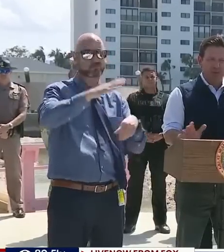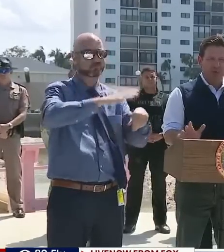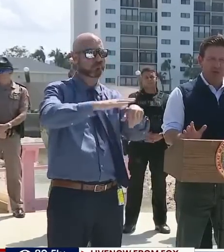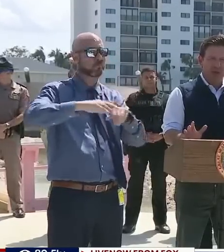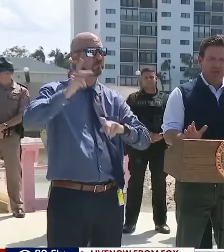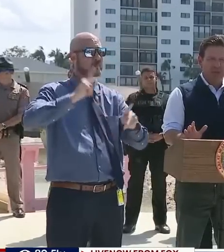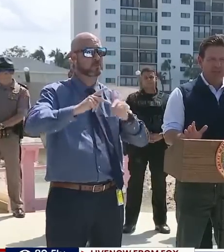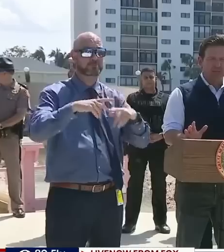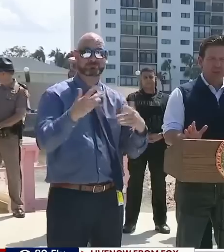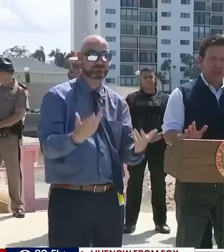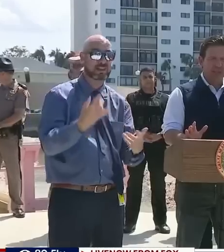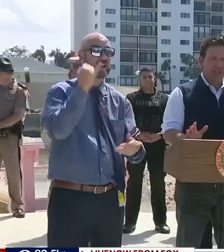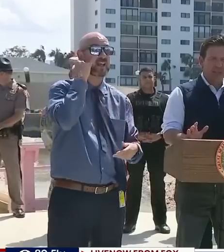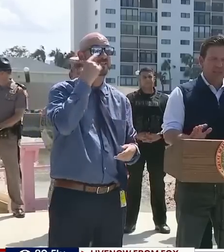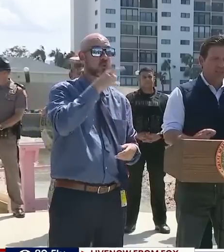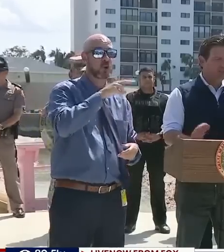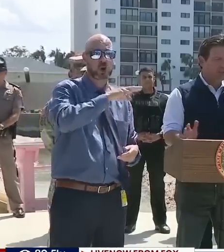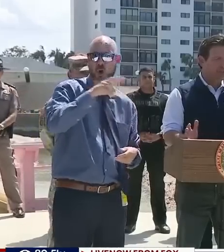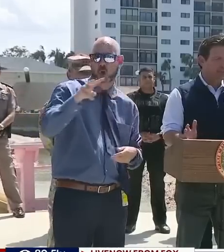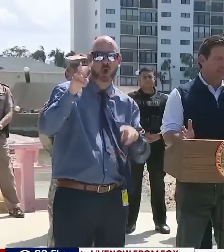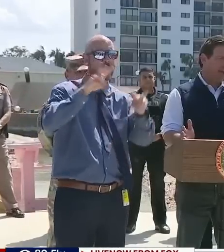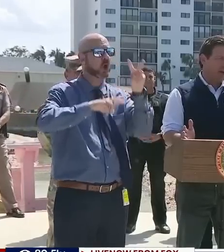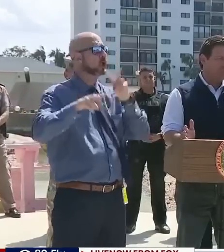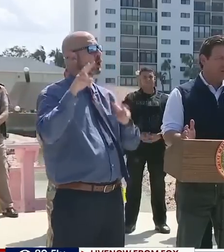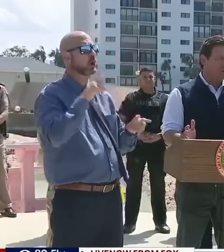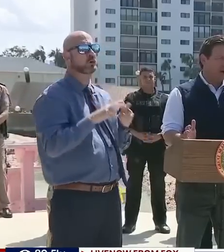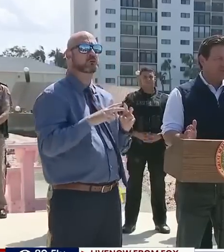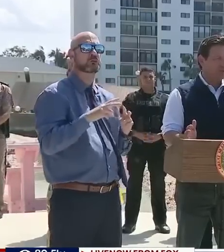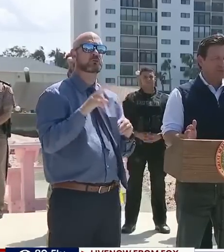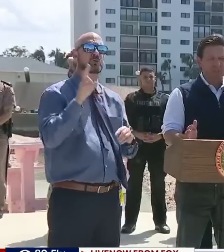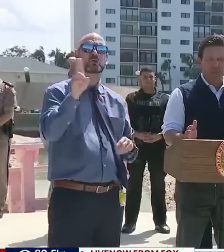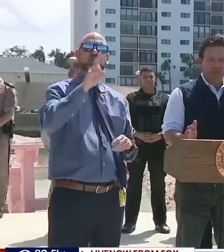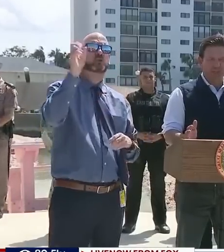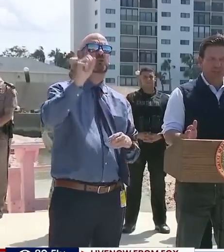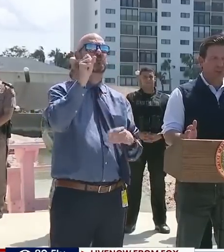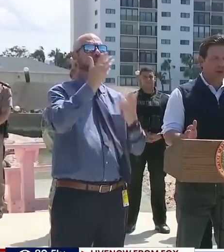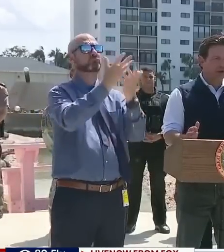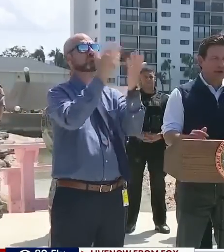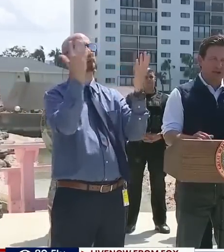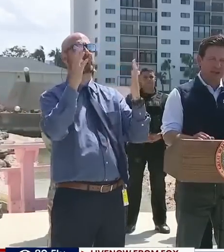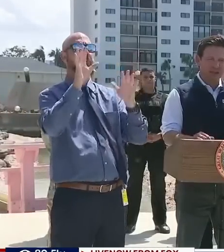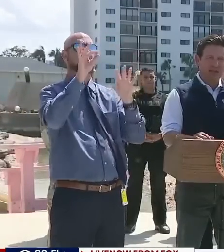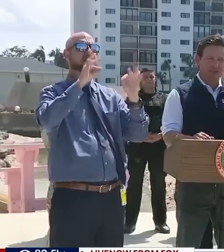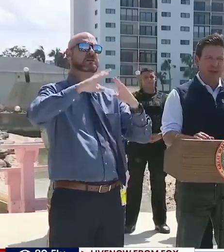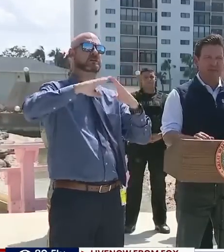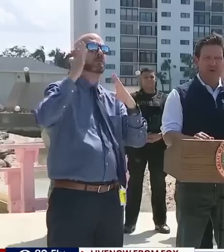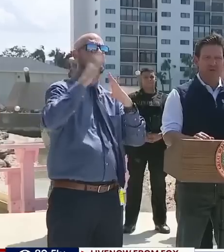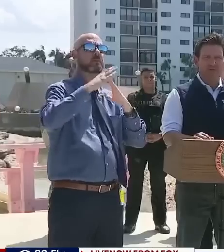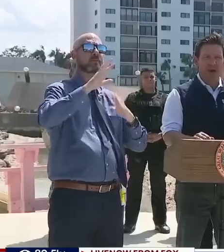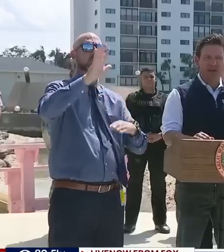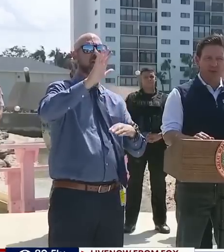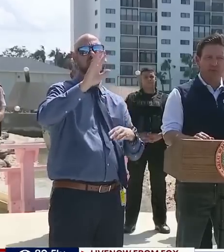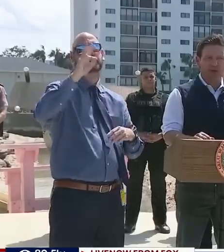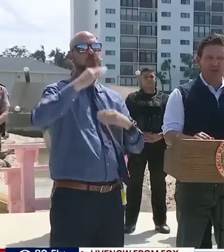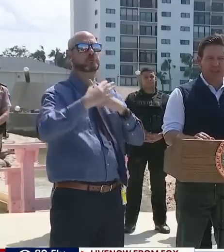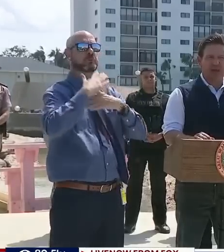are really great communities. I mean, I'll tell you I always tell